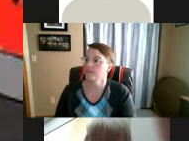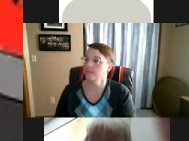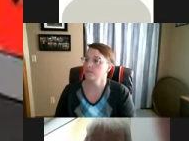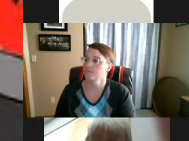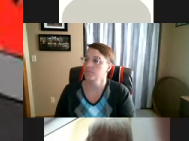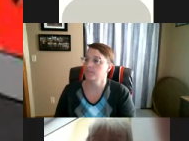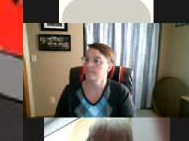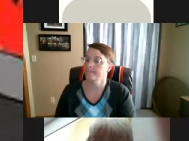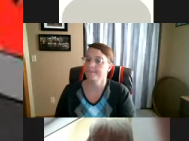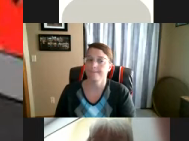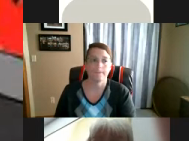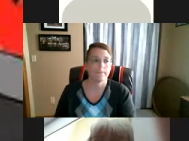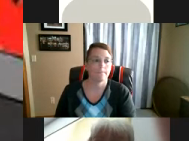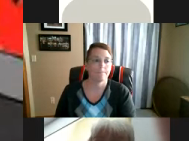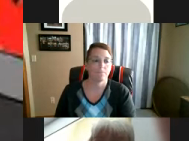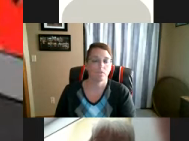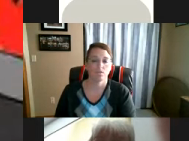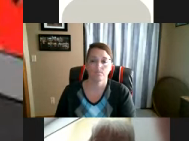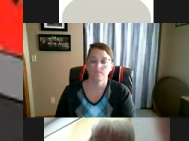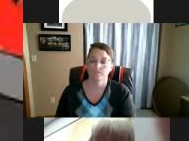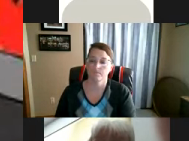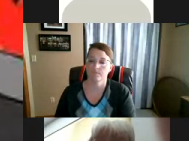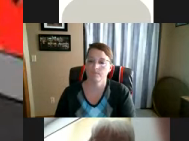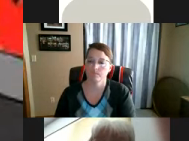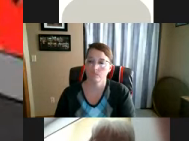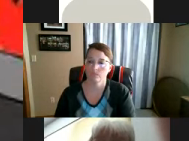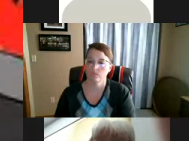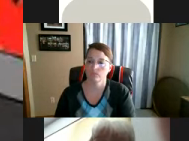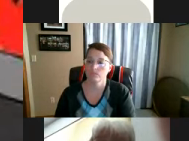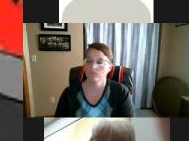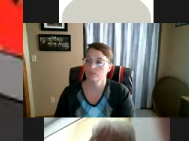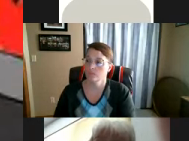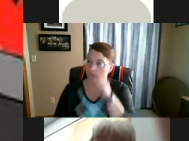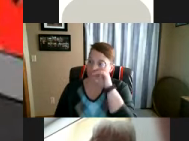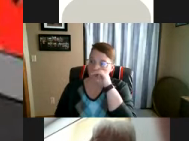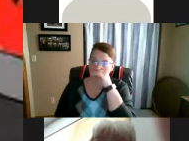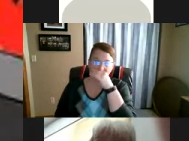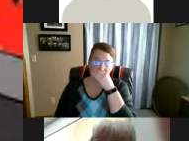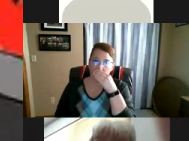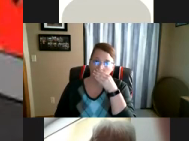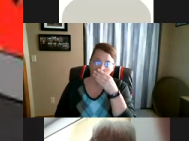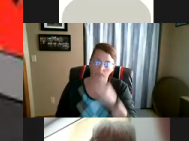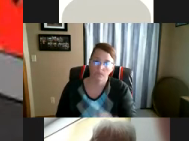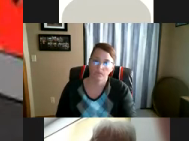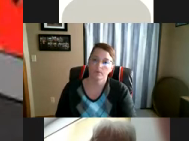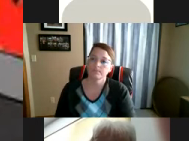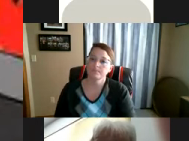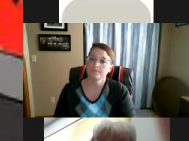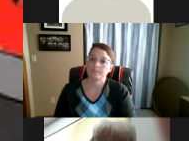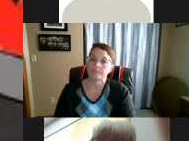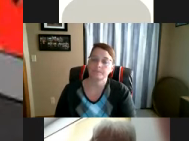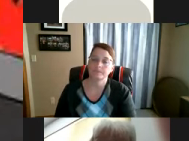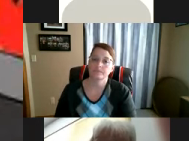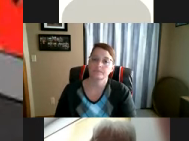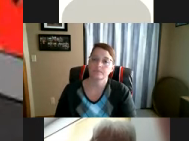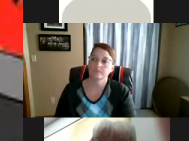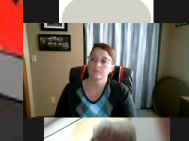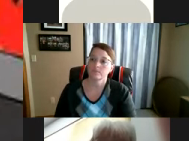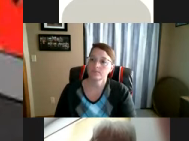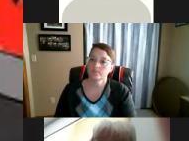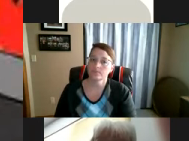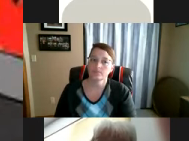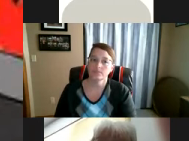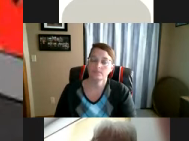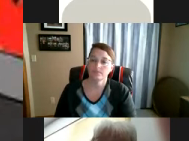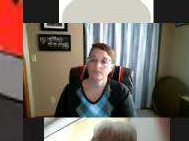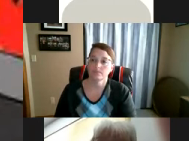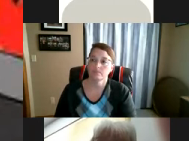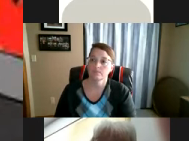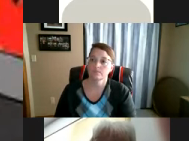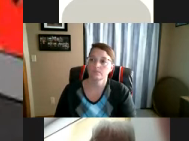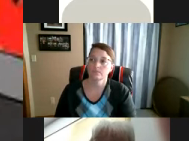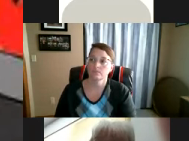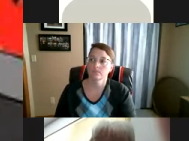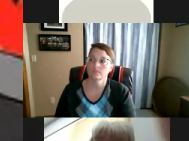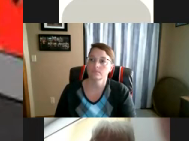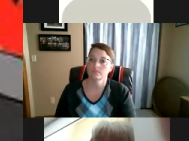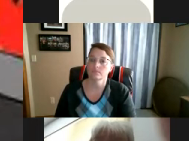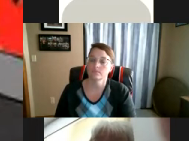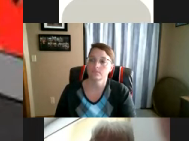that is focused on the full participation and honoring of all community members to the